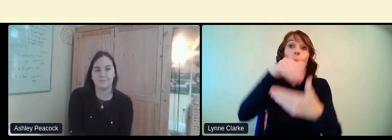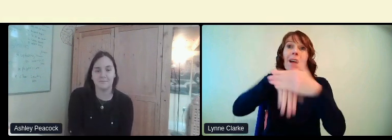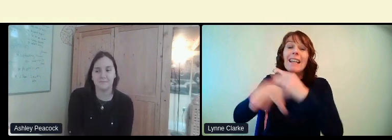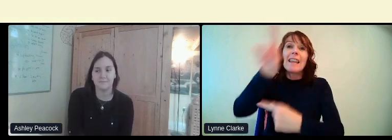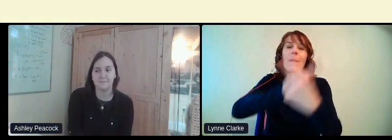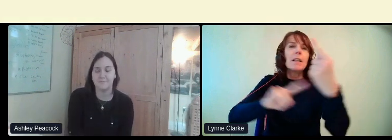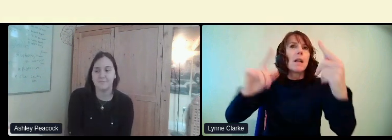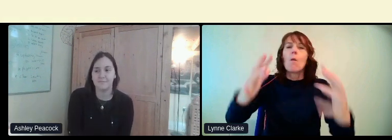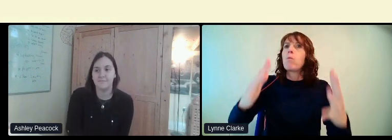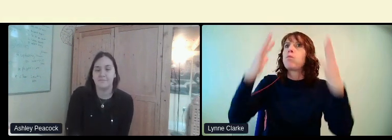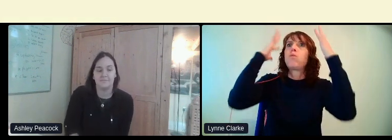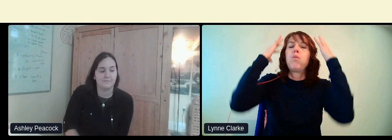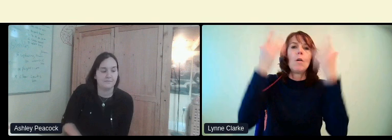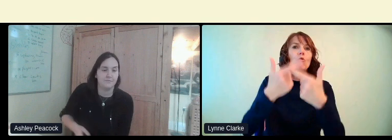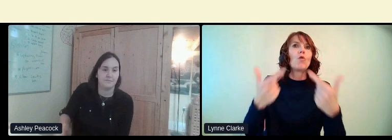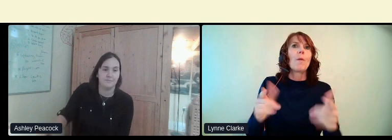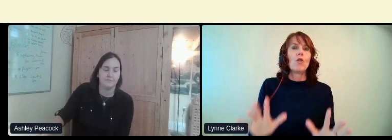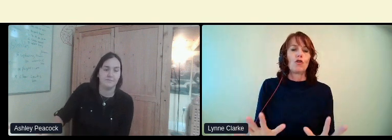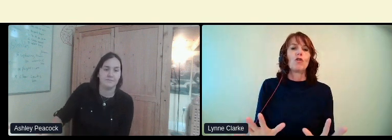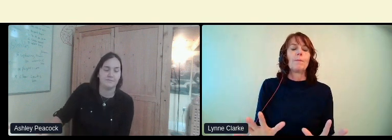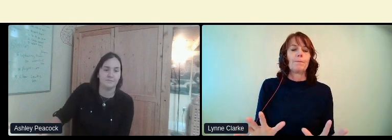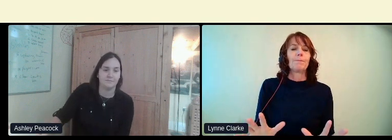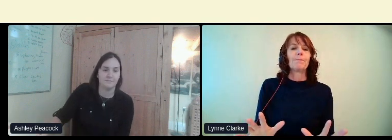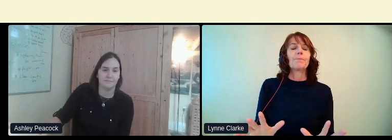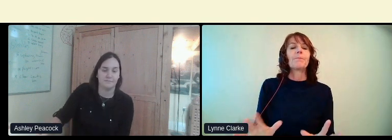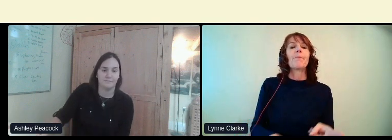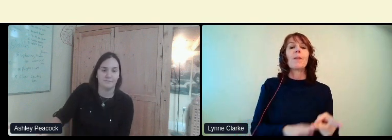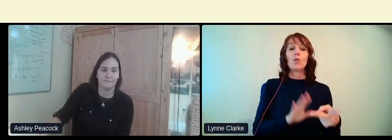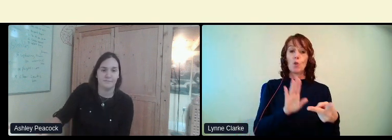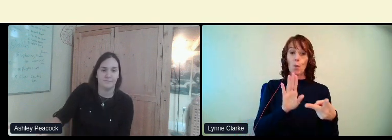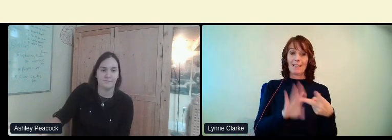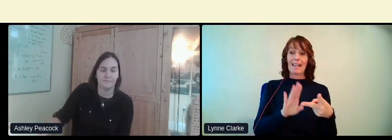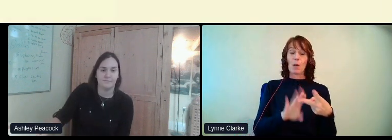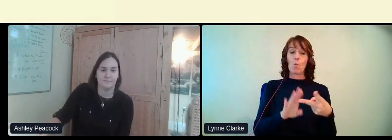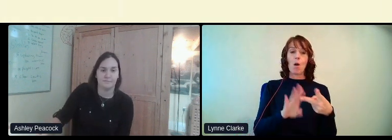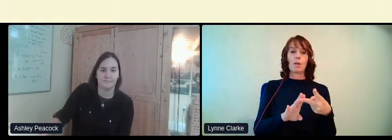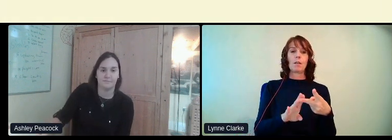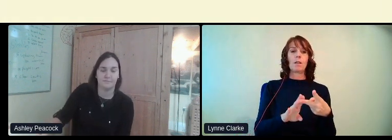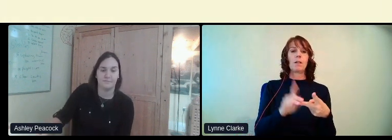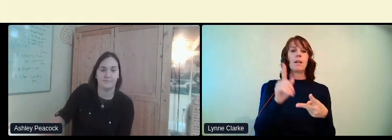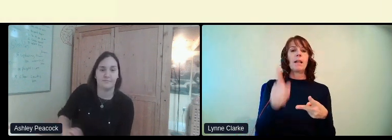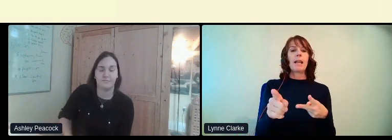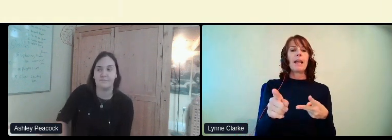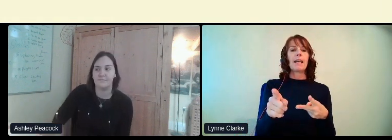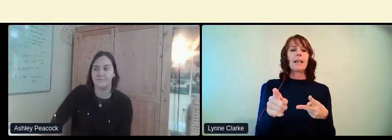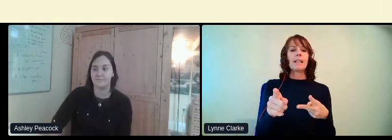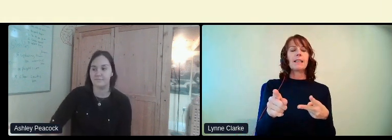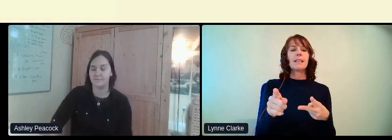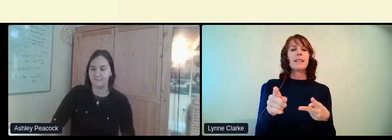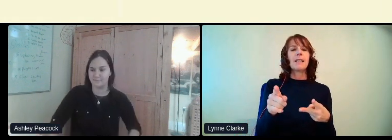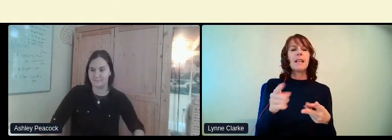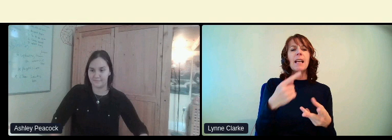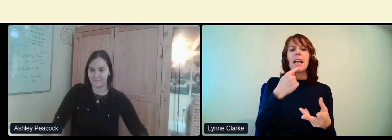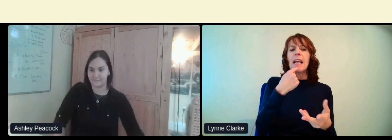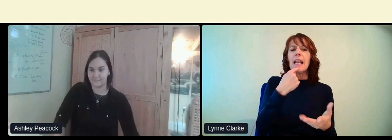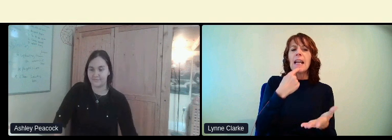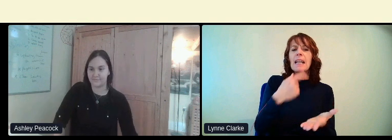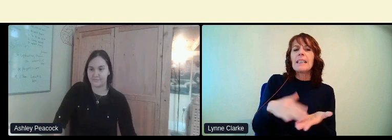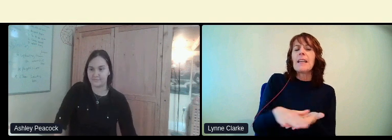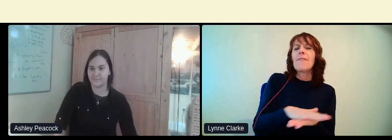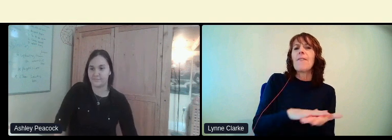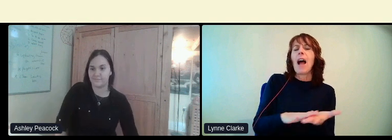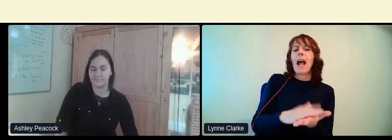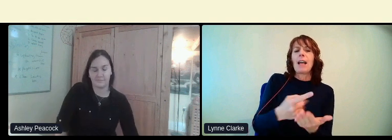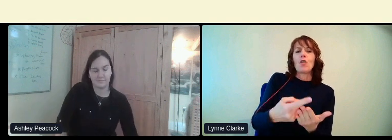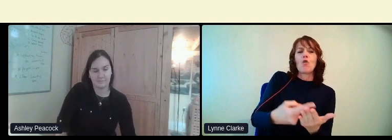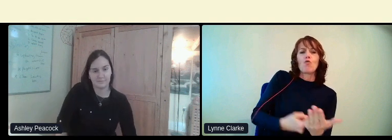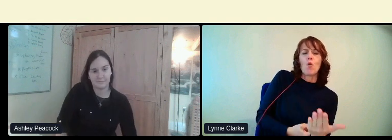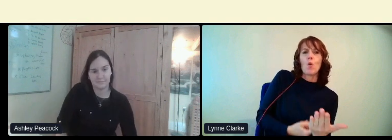So the next one we've got here is defining rules of in-person and remote communication. So